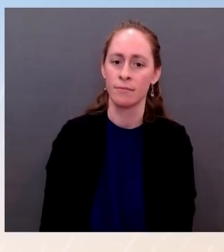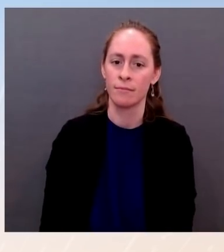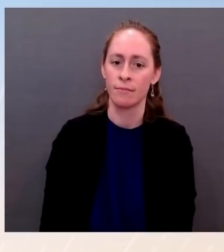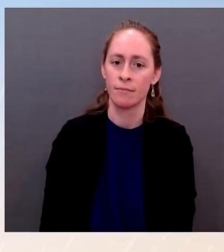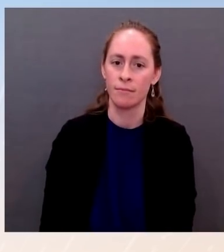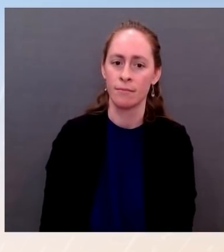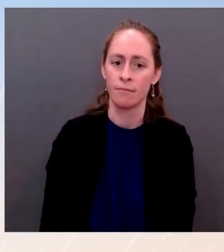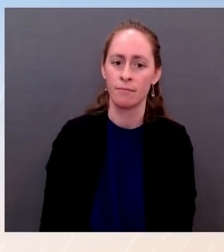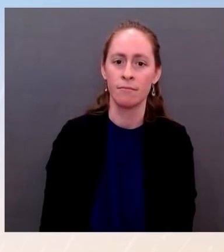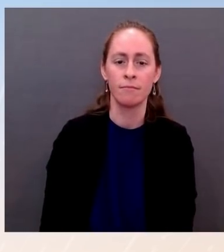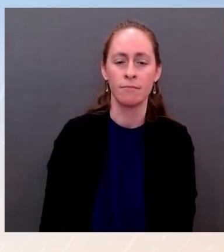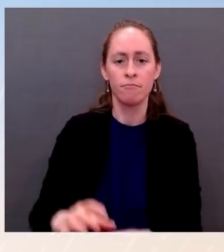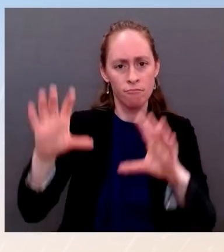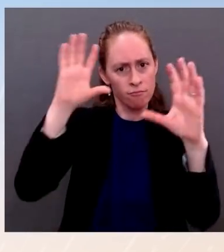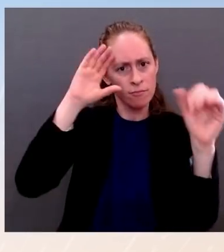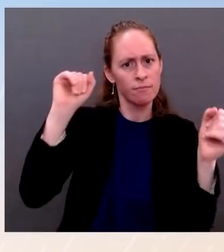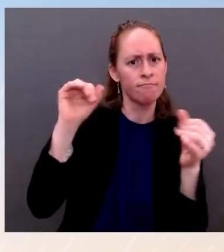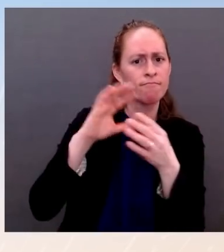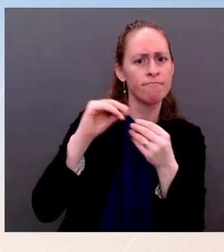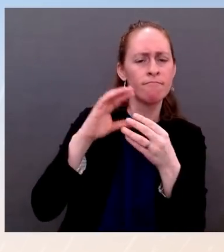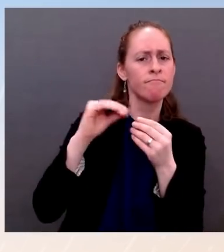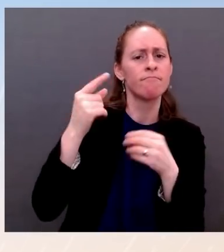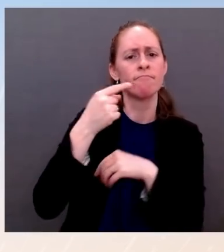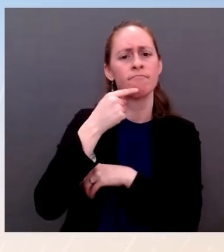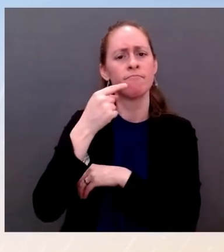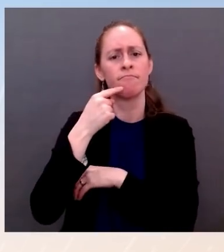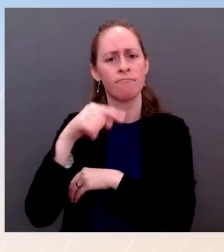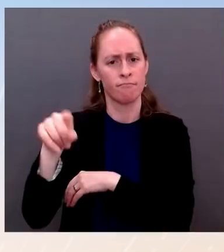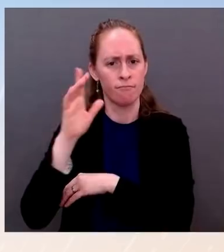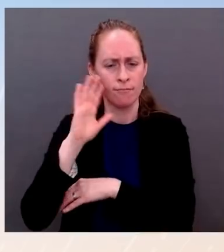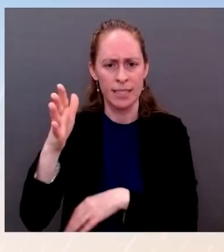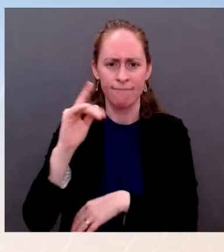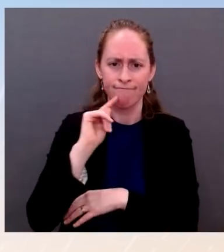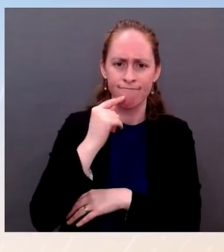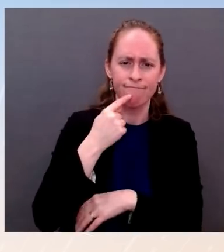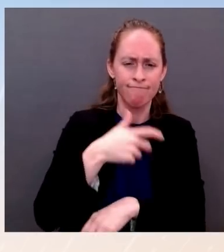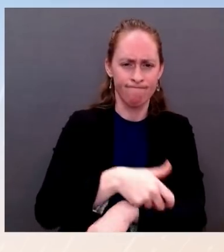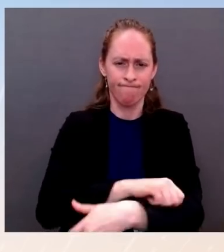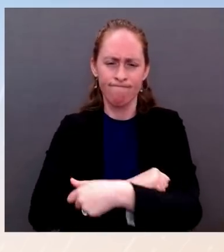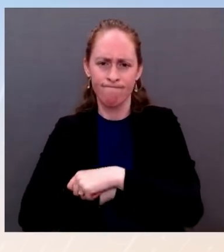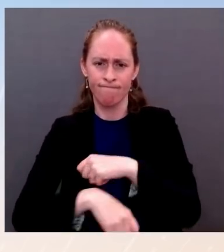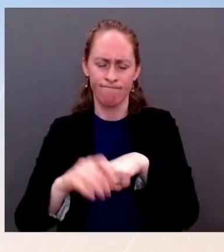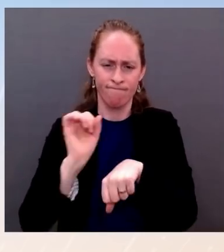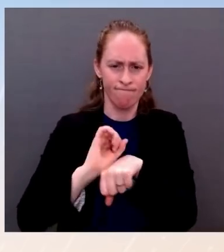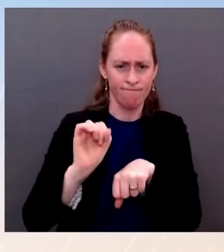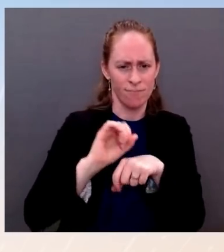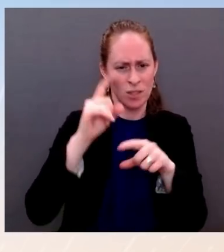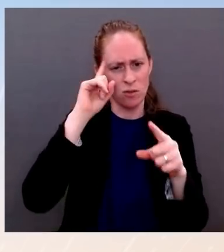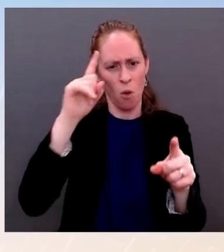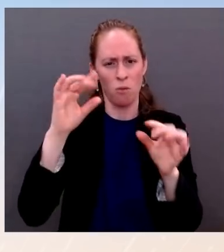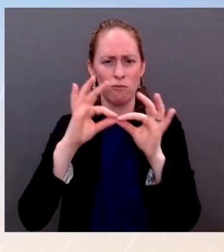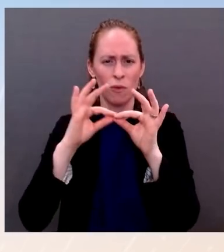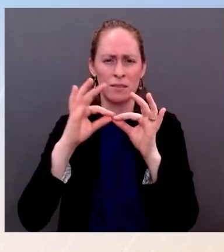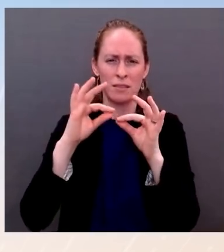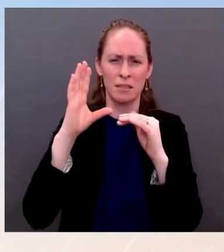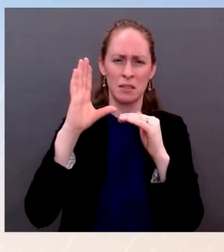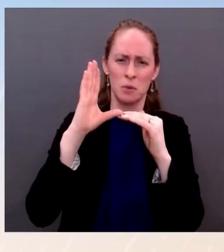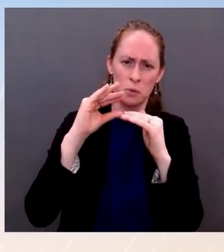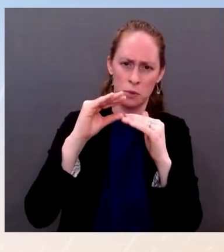to try and bring prices back down. Can you give us a sense of what that really looks like? Because, you know, you've pointed many times to parts of the Build Back Better agenda.